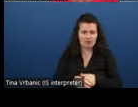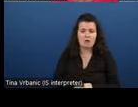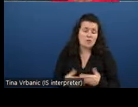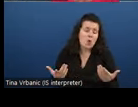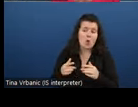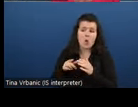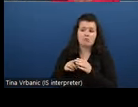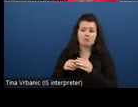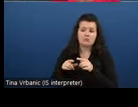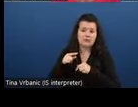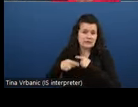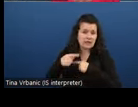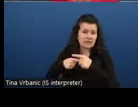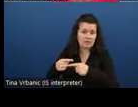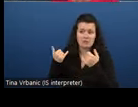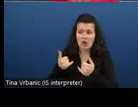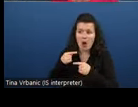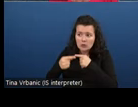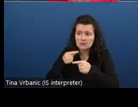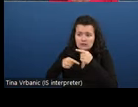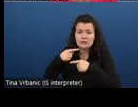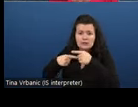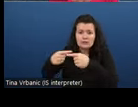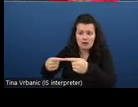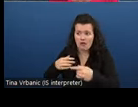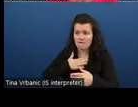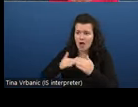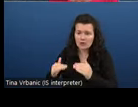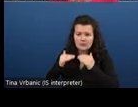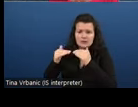to make progress and really want to learn. 15:55:35 So we have really our programs for